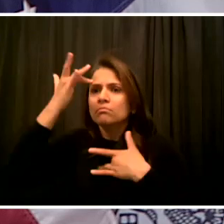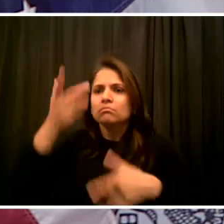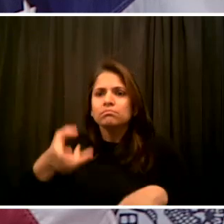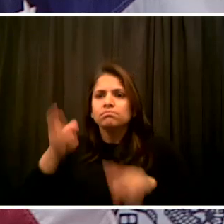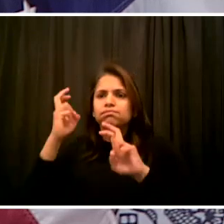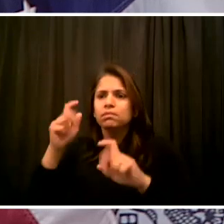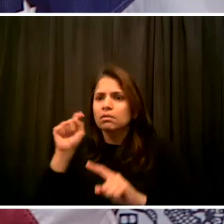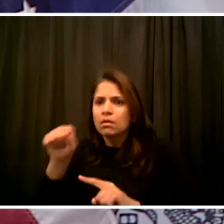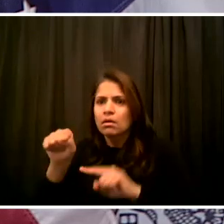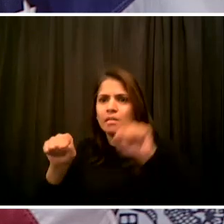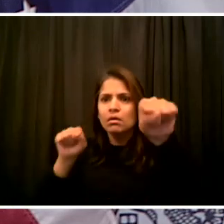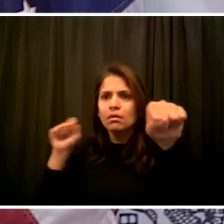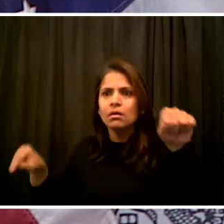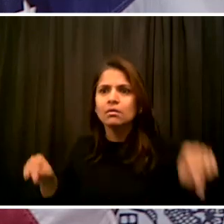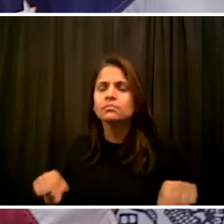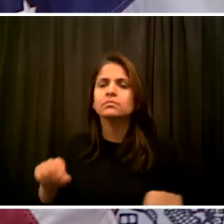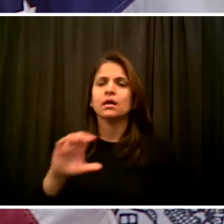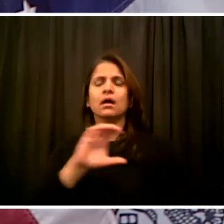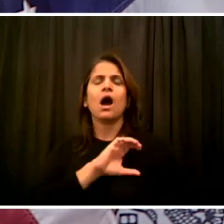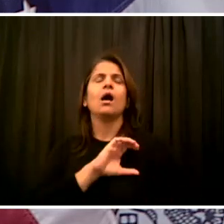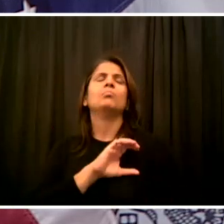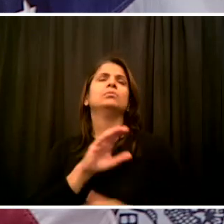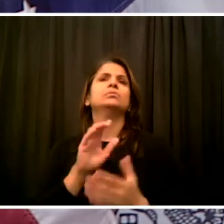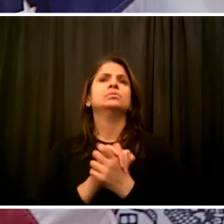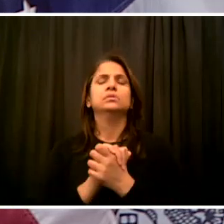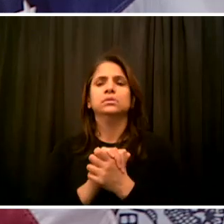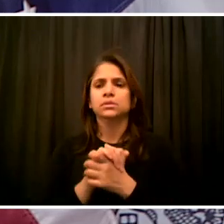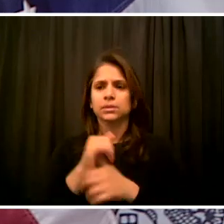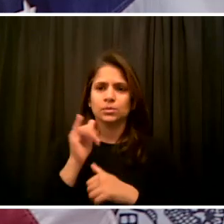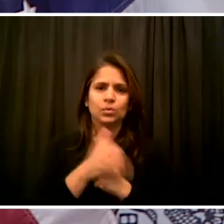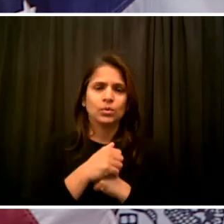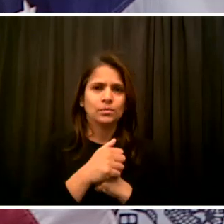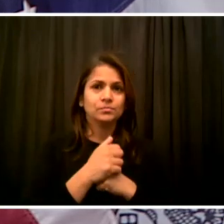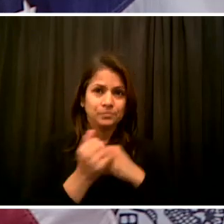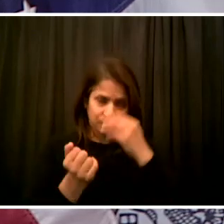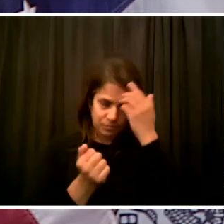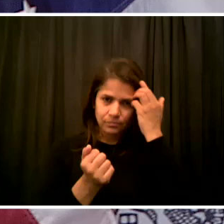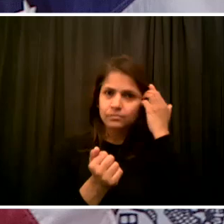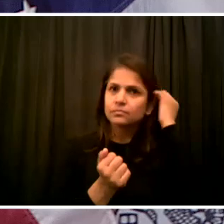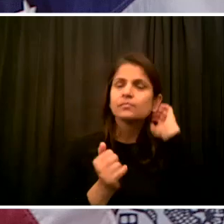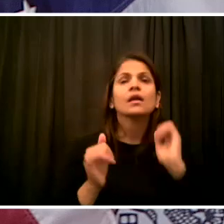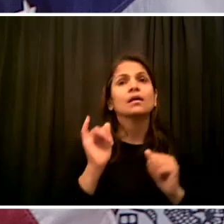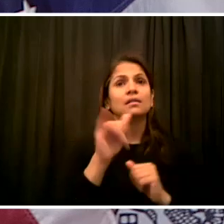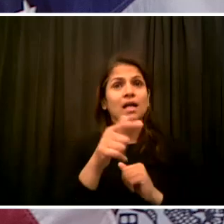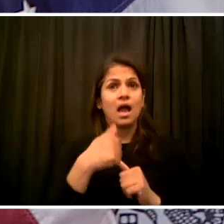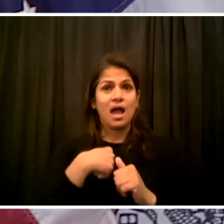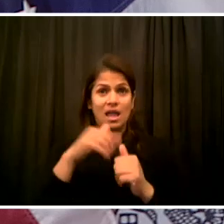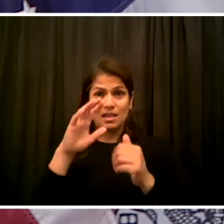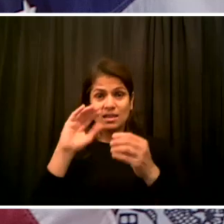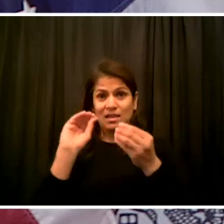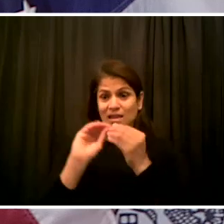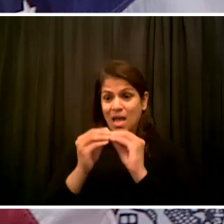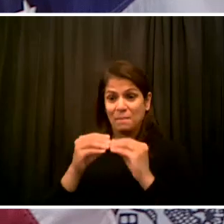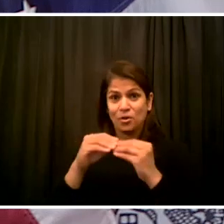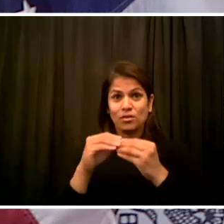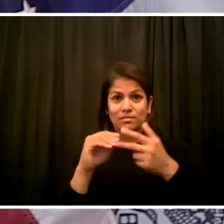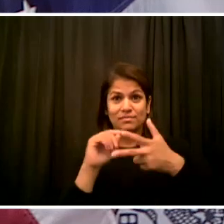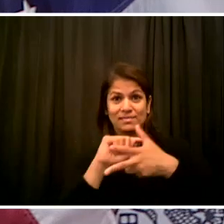DESIGNATION, I WOULD EC HOWHAT THE MAYOR SAID IN TERMS OF THIS IS A -- YOU KNOW,